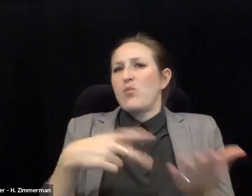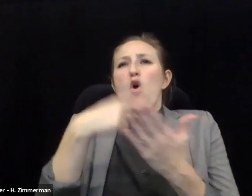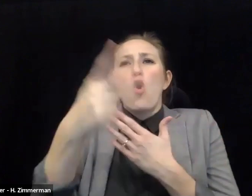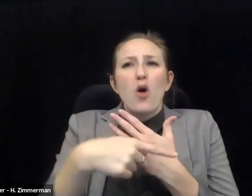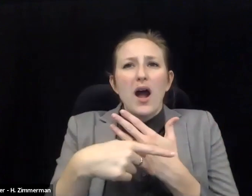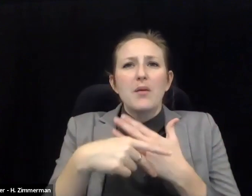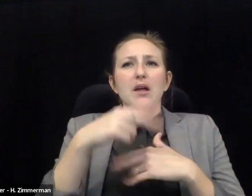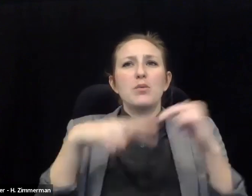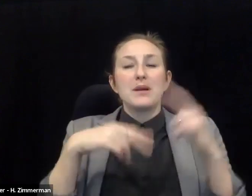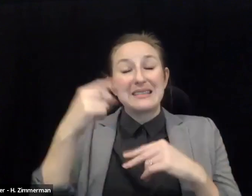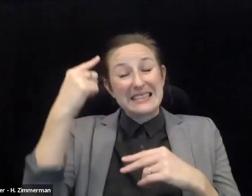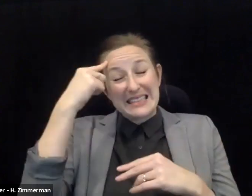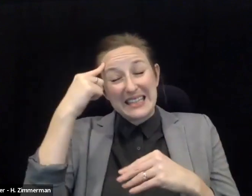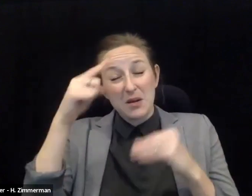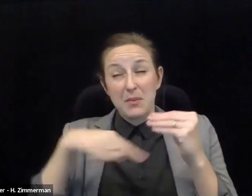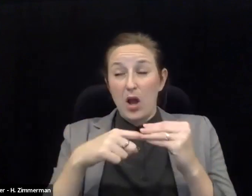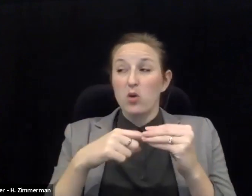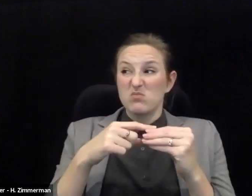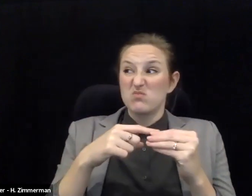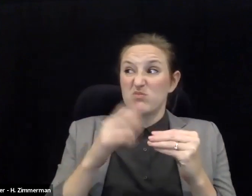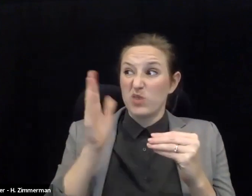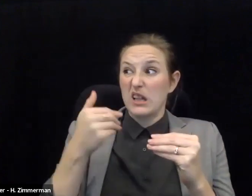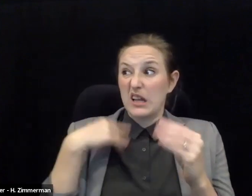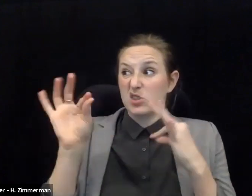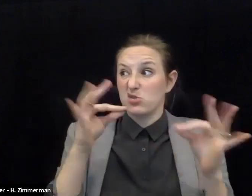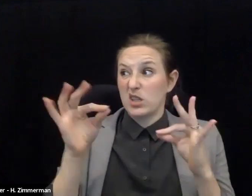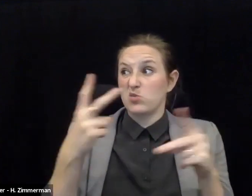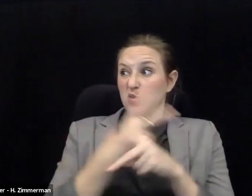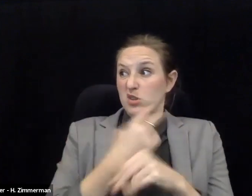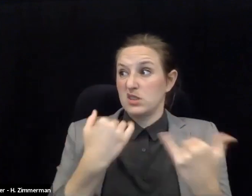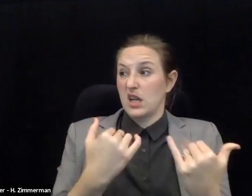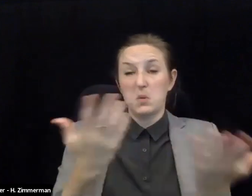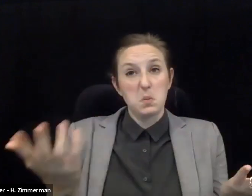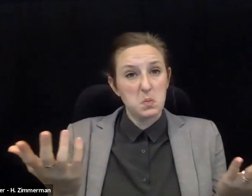built considering these types of distractions or new setup. And then also tools